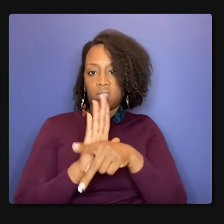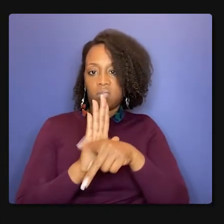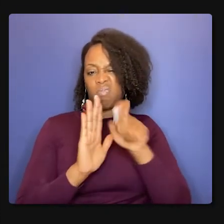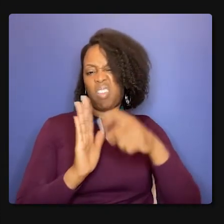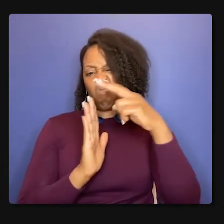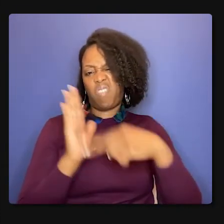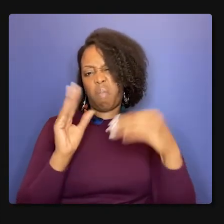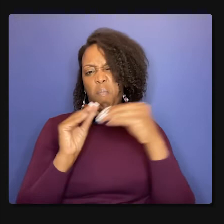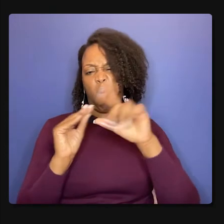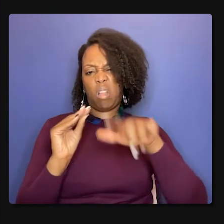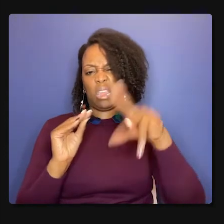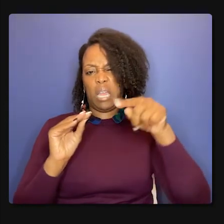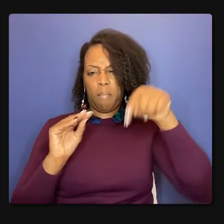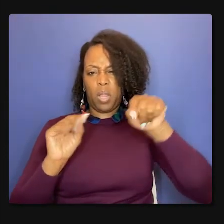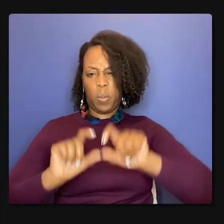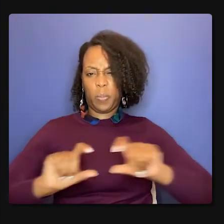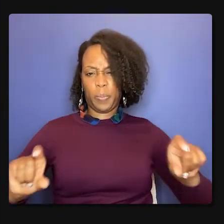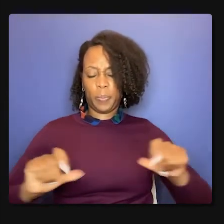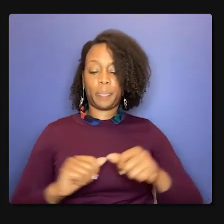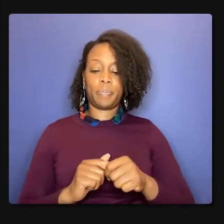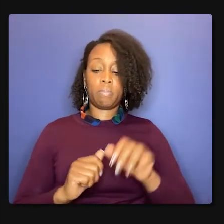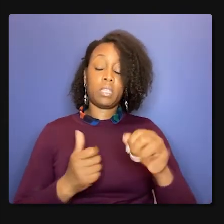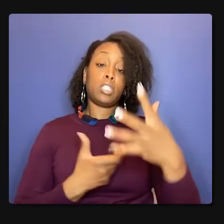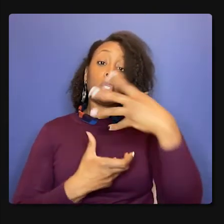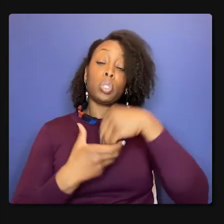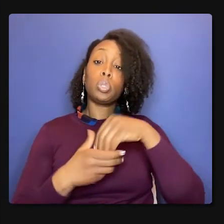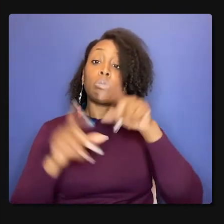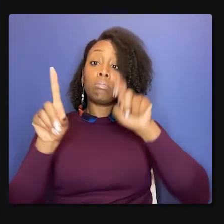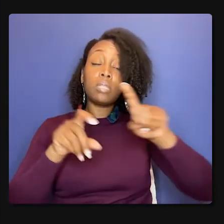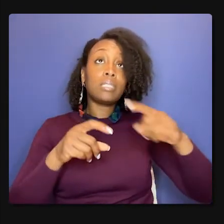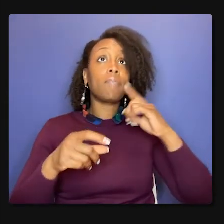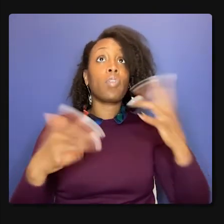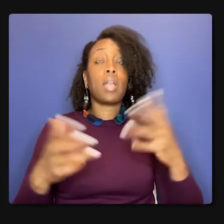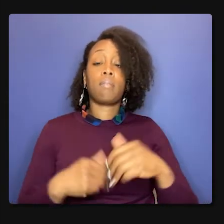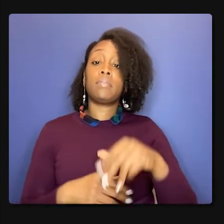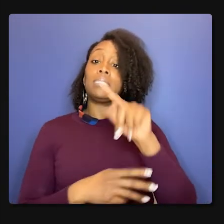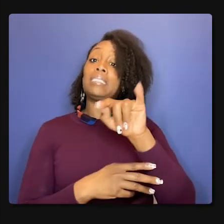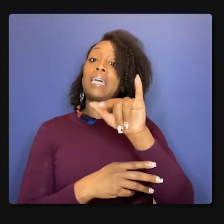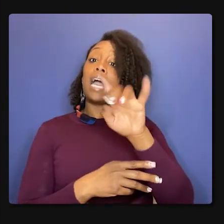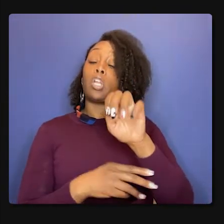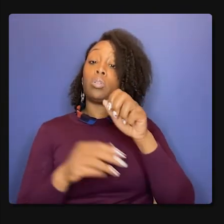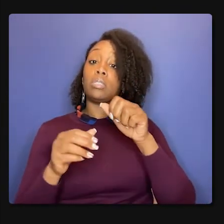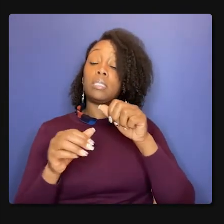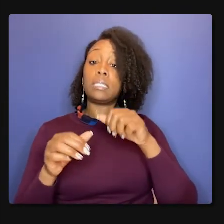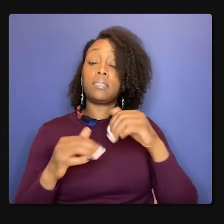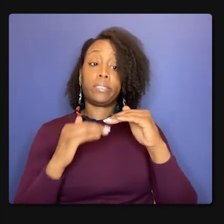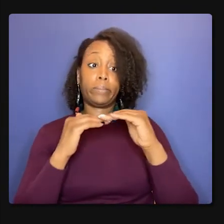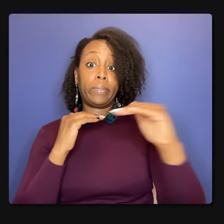which you can read more about at the link below. This includes testing for things like title stability.